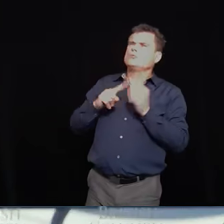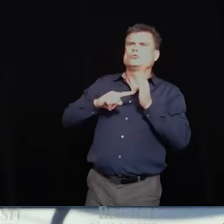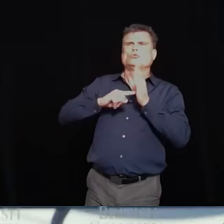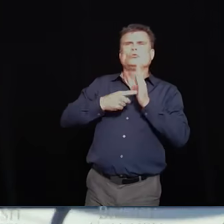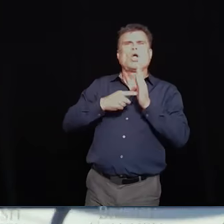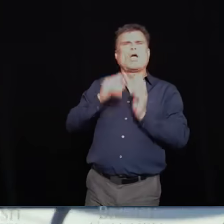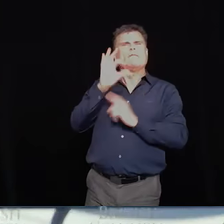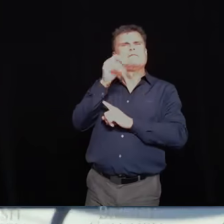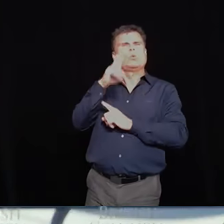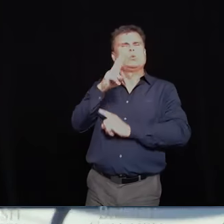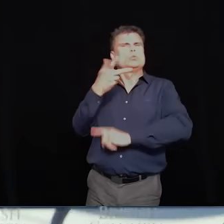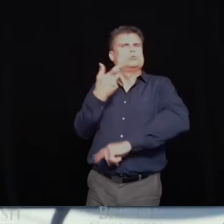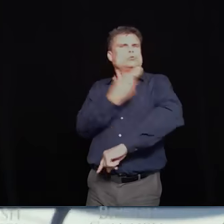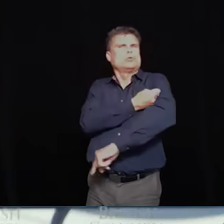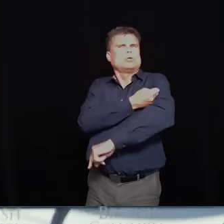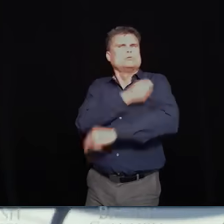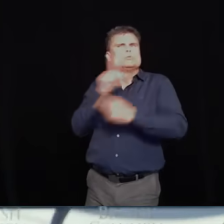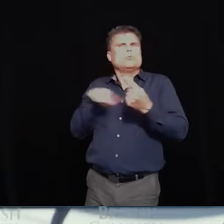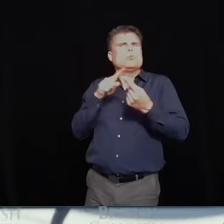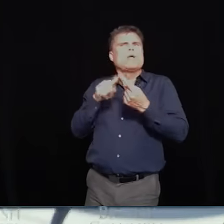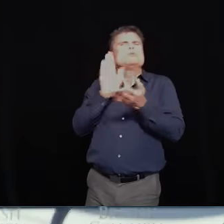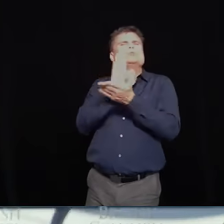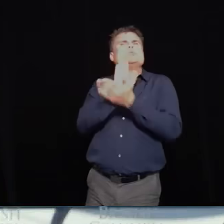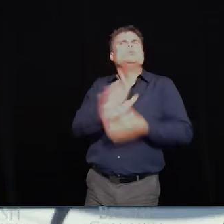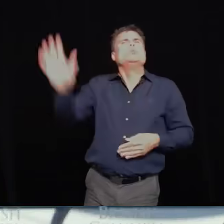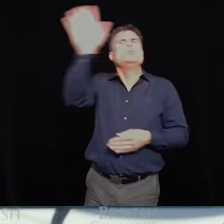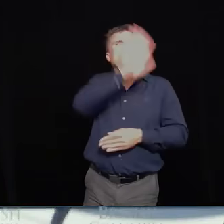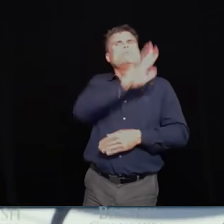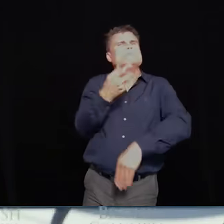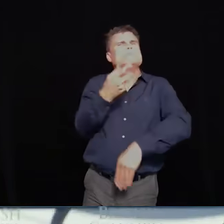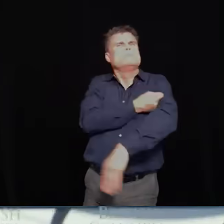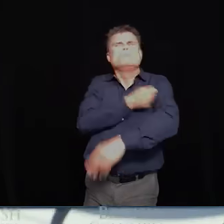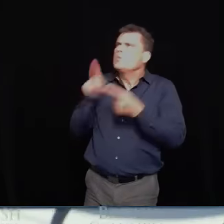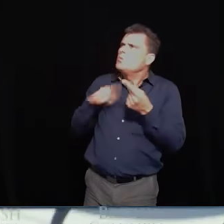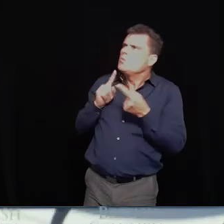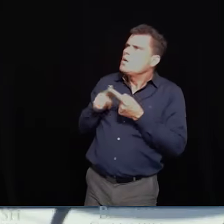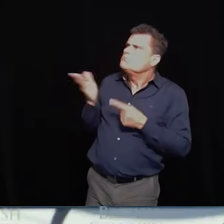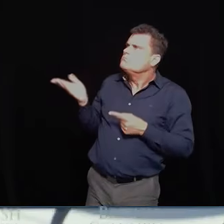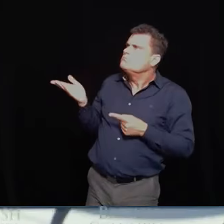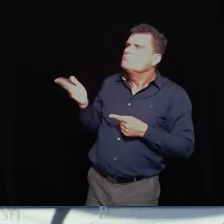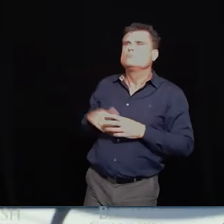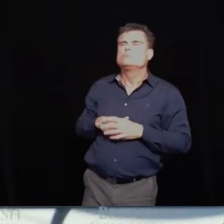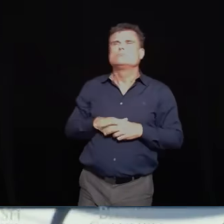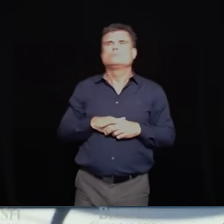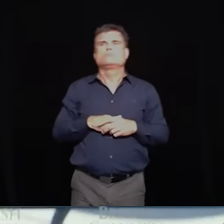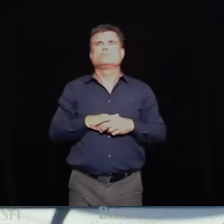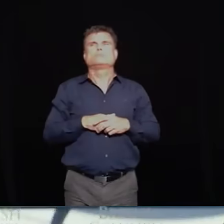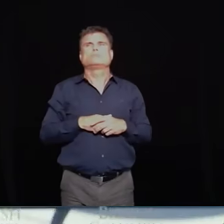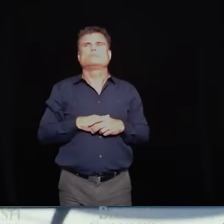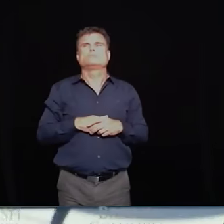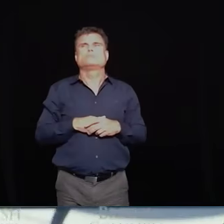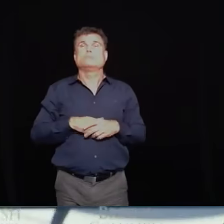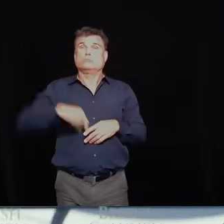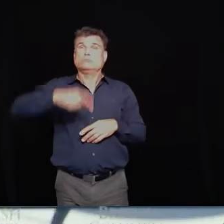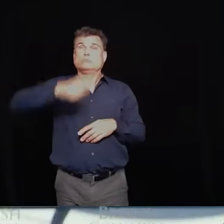something we can live with and embrace and do well together in an advance in. With respect to this long weekend.